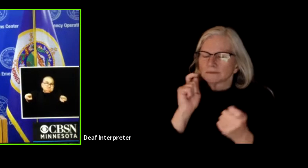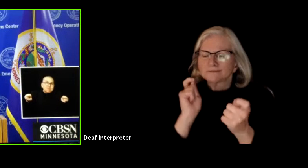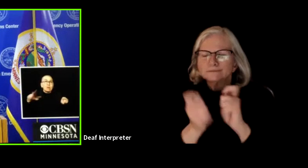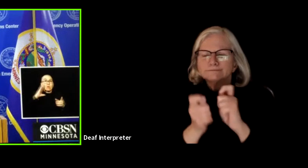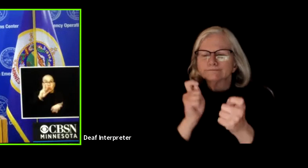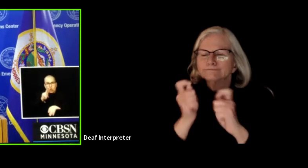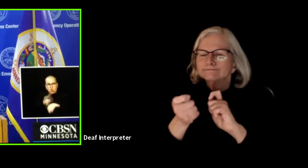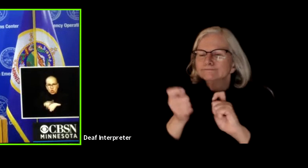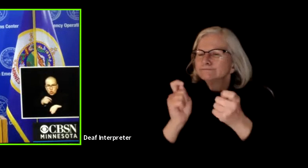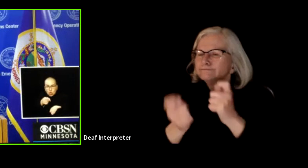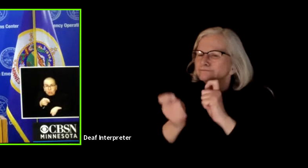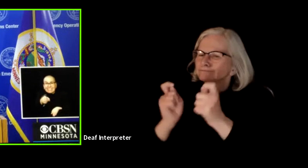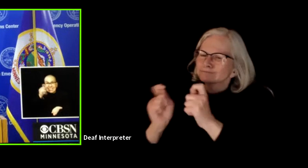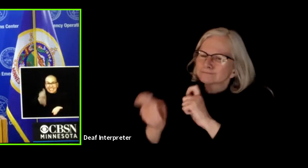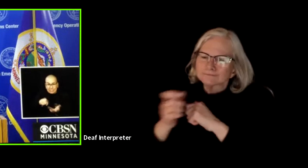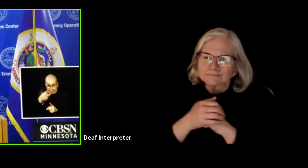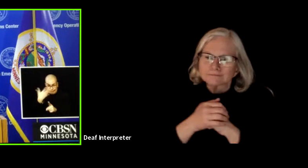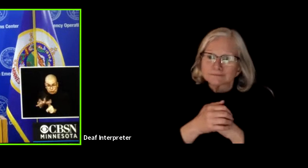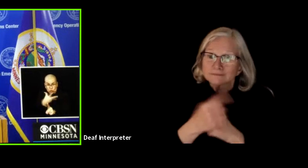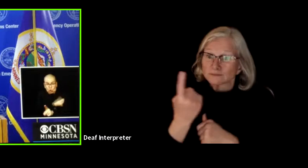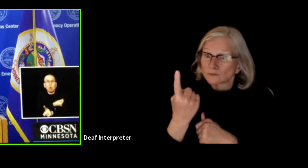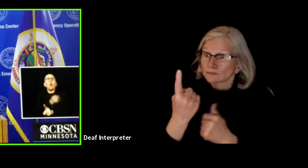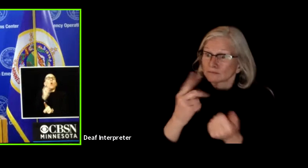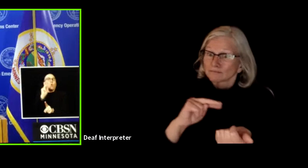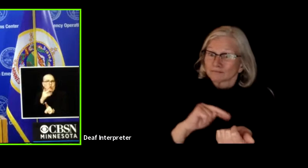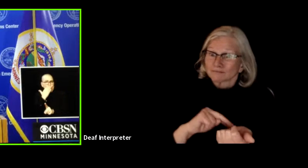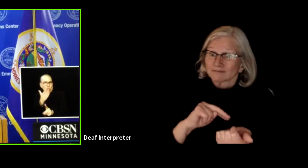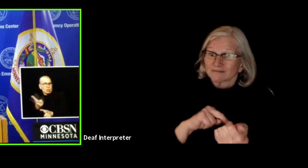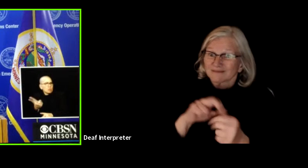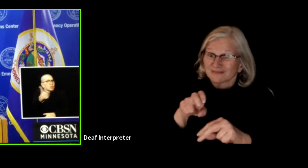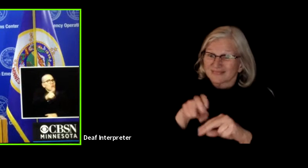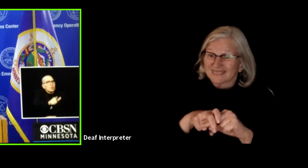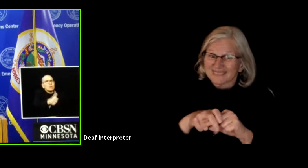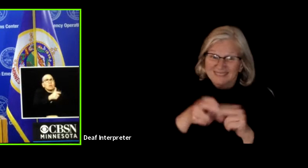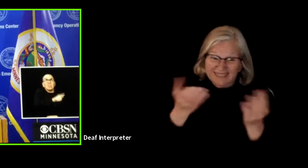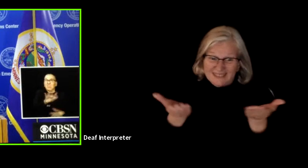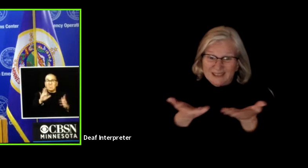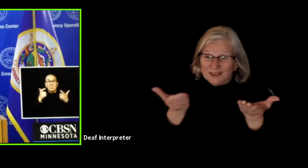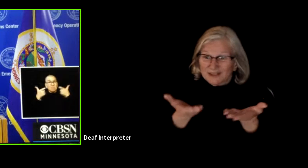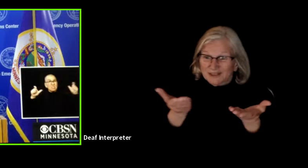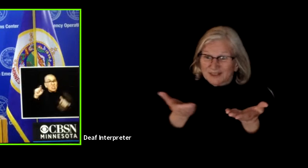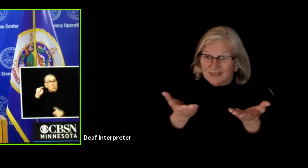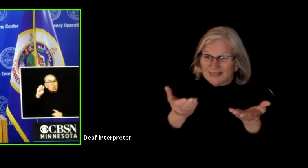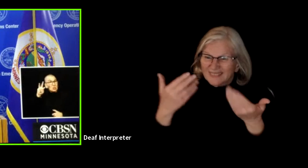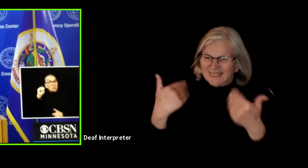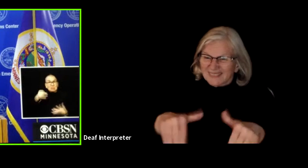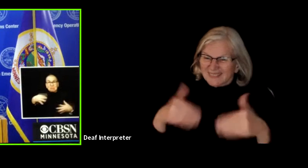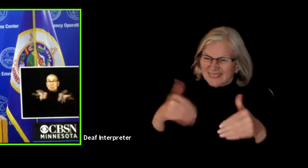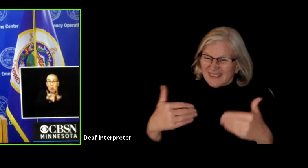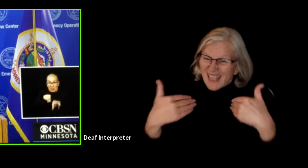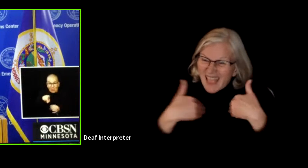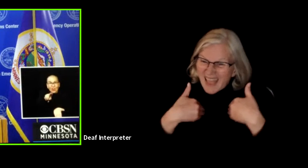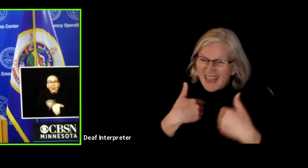VACCINE, THAT IS HUGE. IT IS HUGE FOR YOU THAT IF YOU NEED CARE THAT SHE CAN BE AT WORK AND SHE GO GO HOME TO HER FAMILY